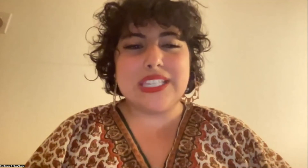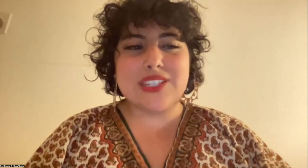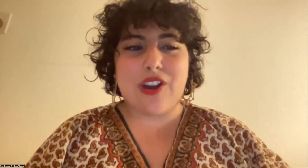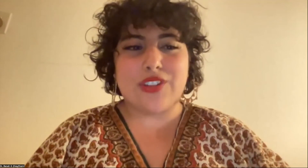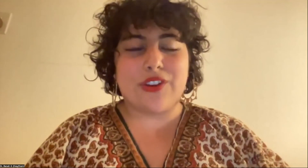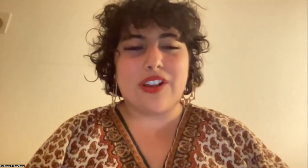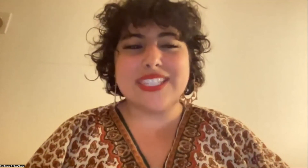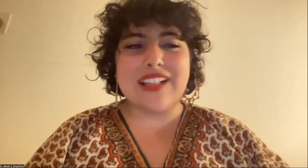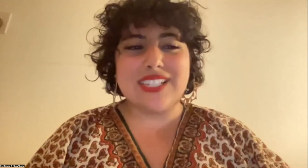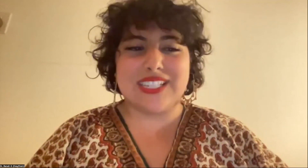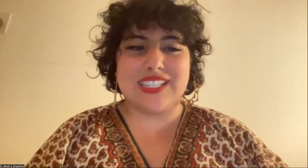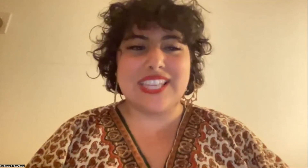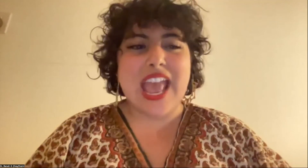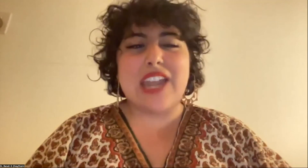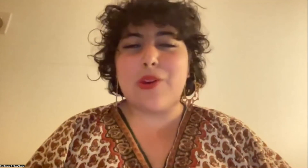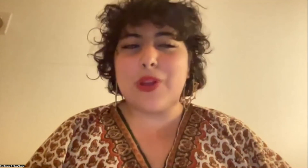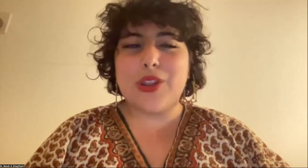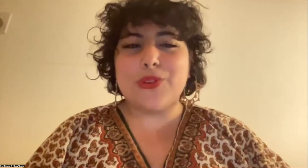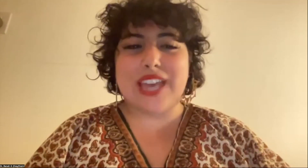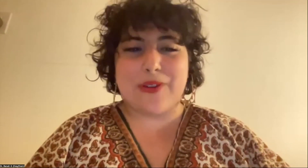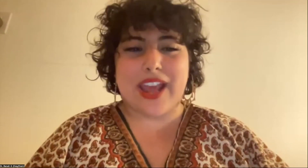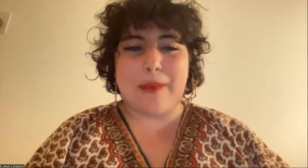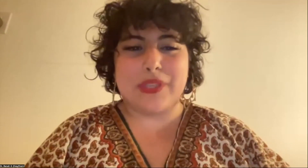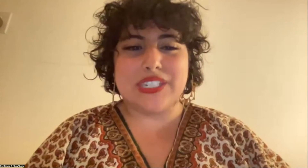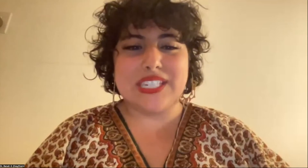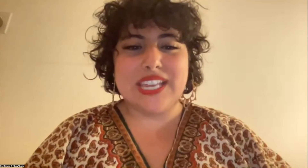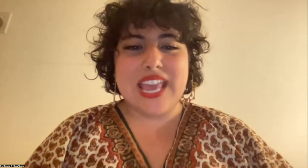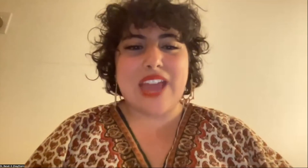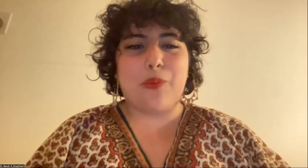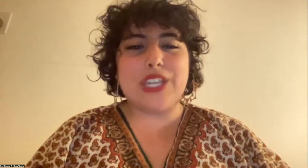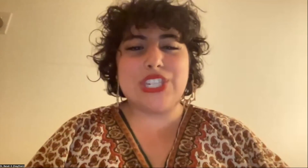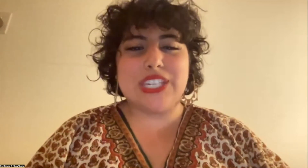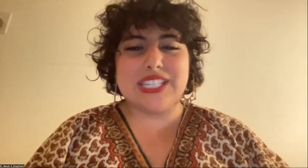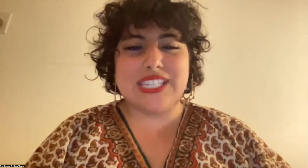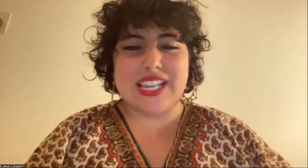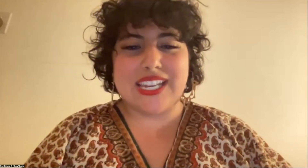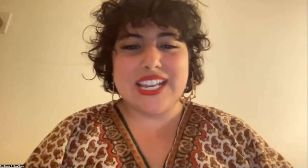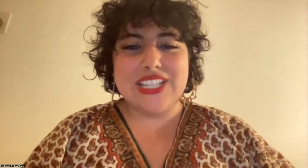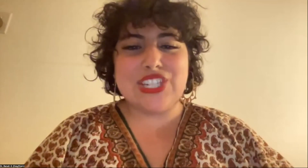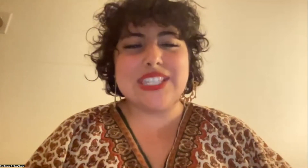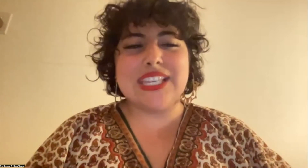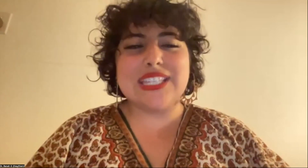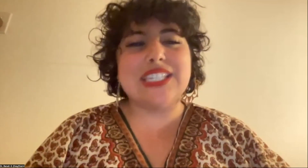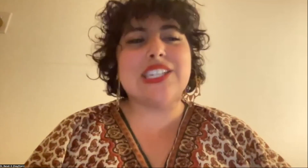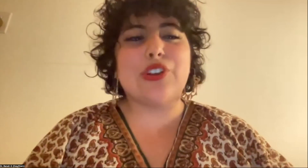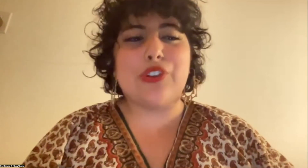police cars are skeletons and no one knows how it happened. And when she is done she sinks into the